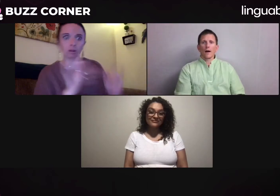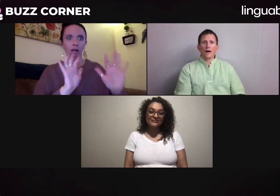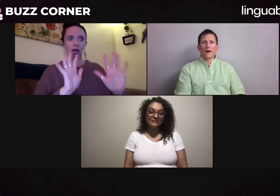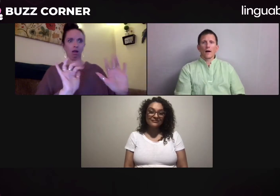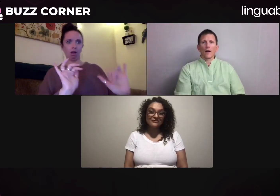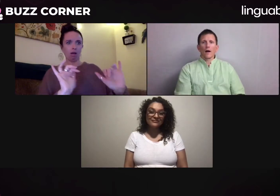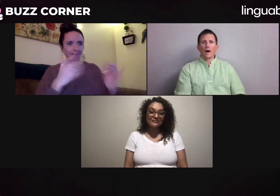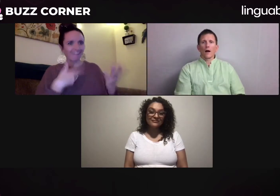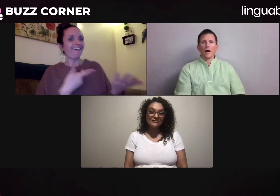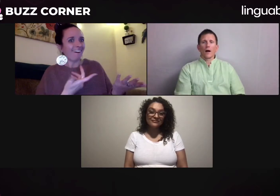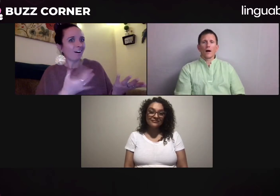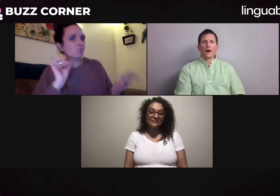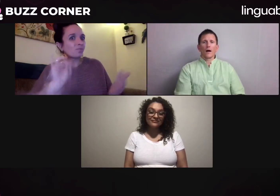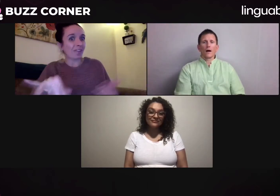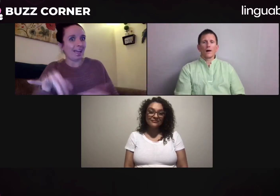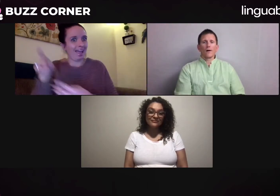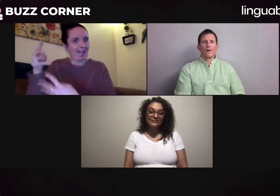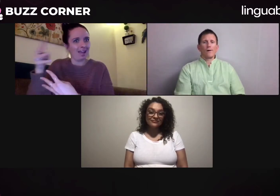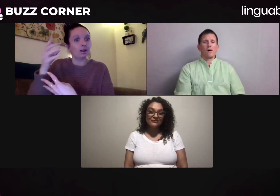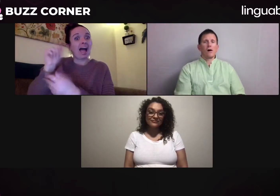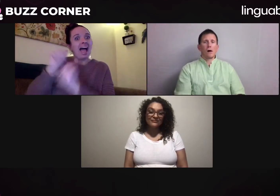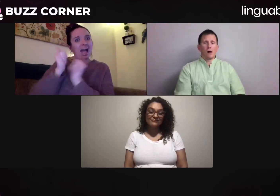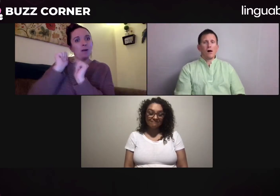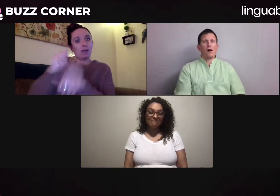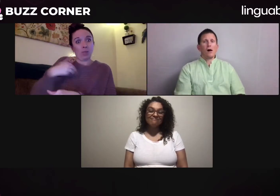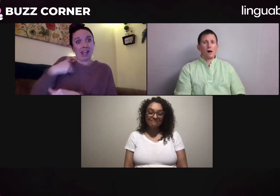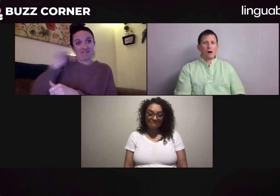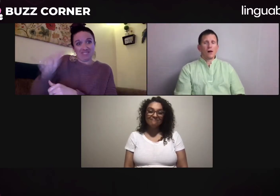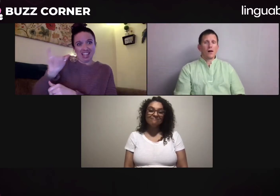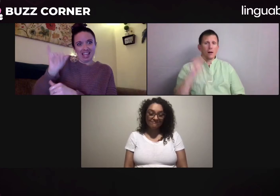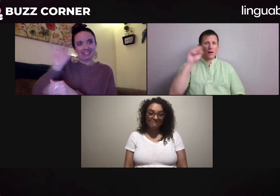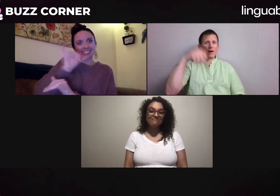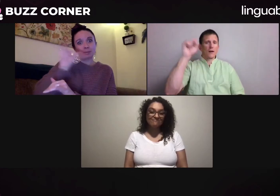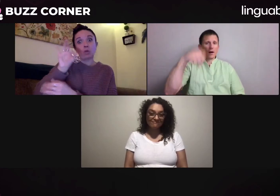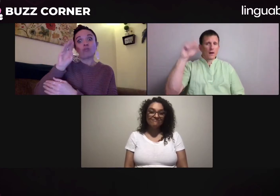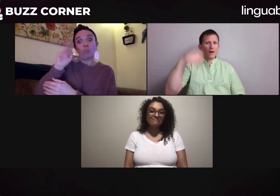for yourself around getting an interpreter provided. So we have that.